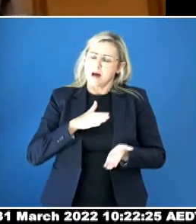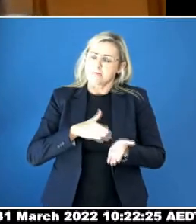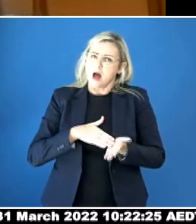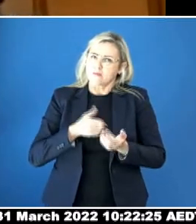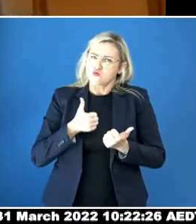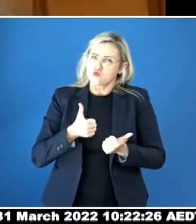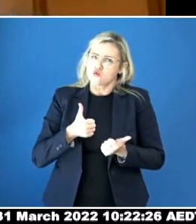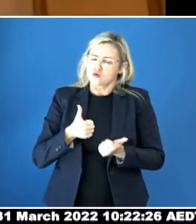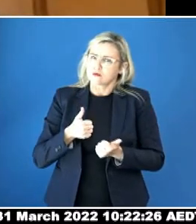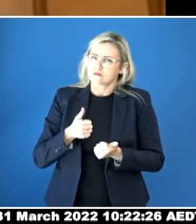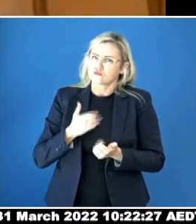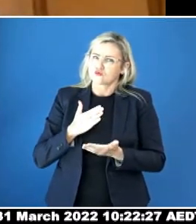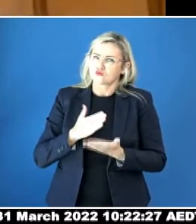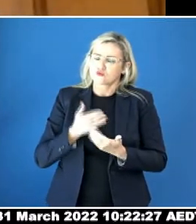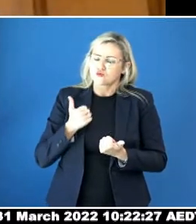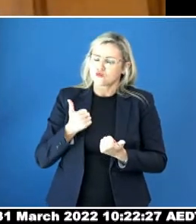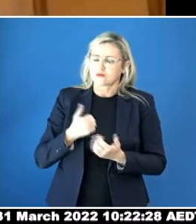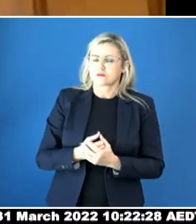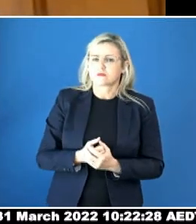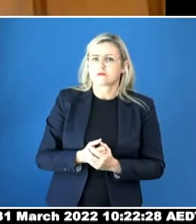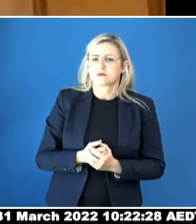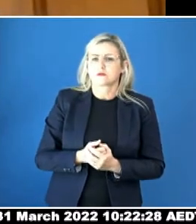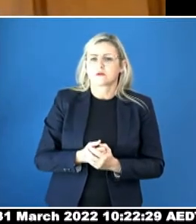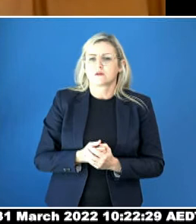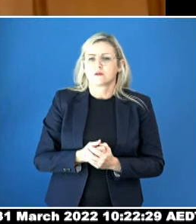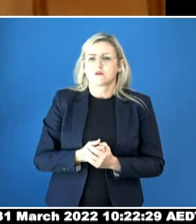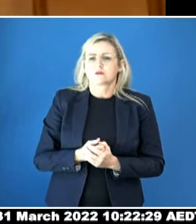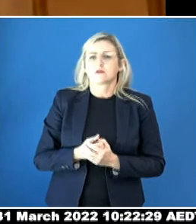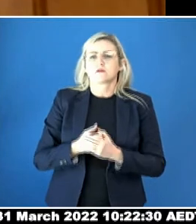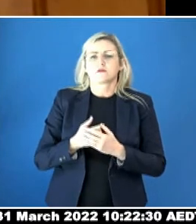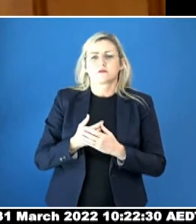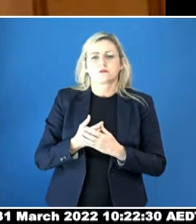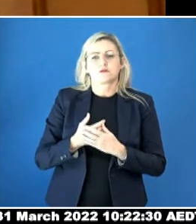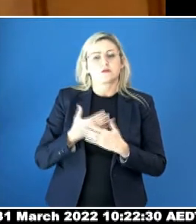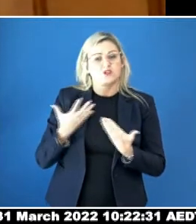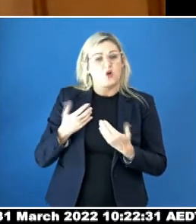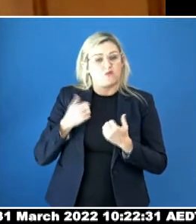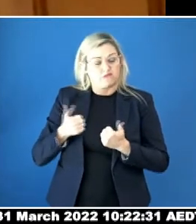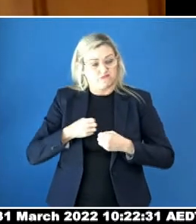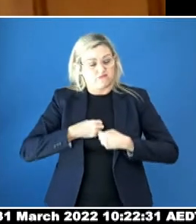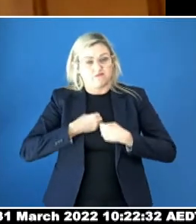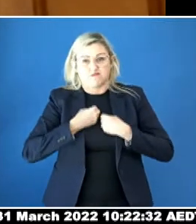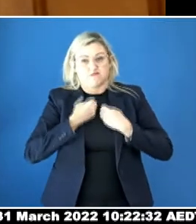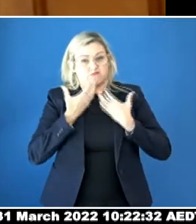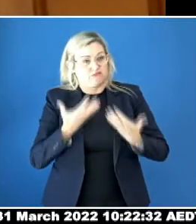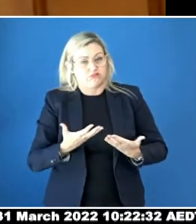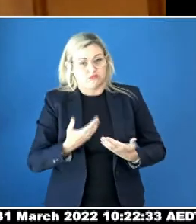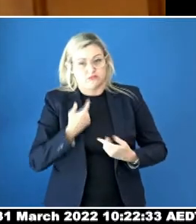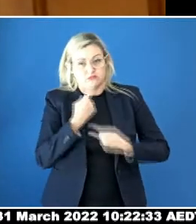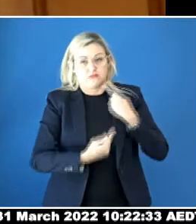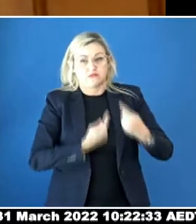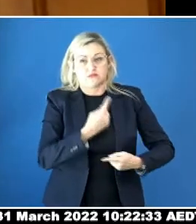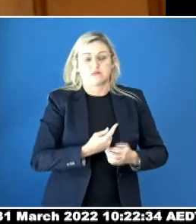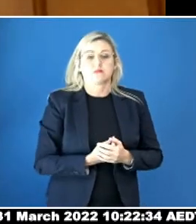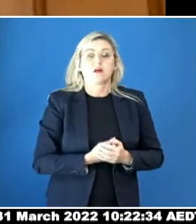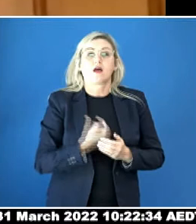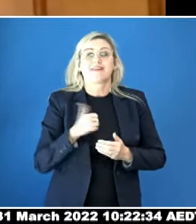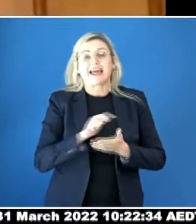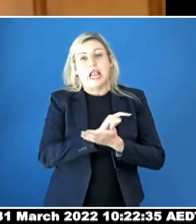And so it all opened up and when dad came home